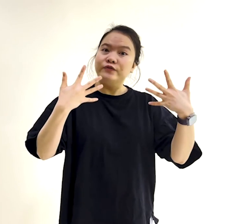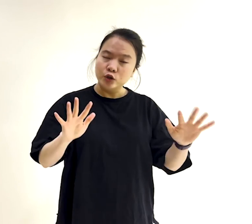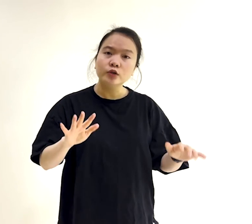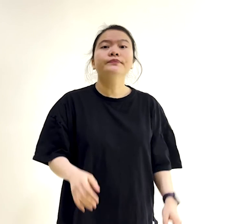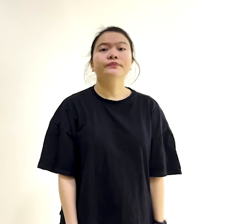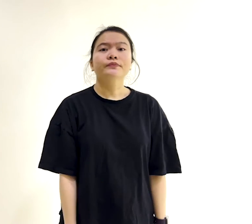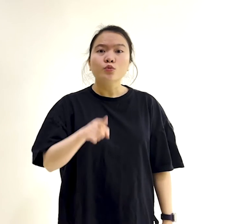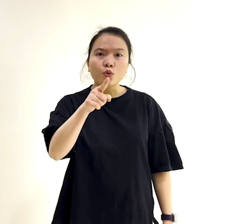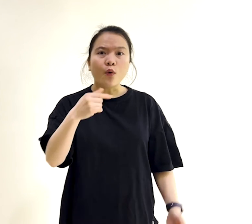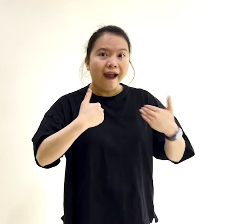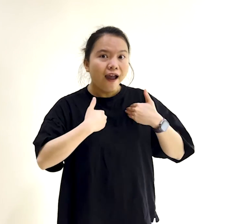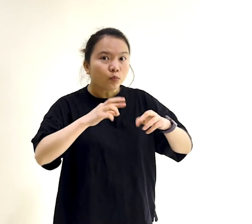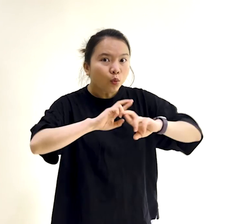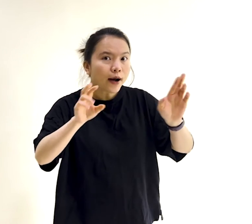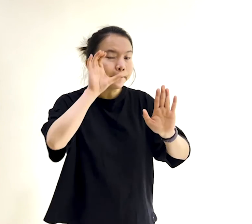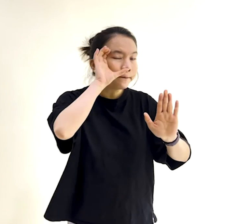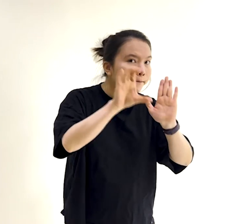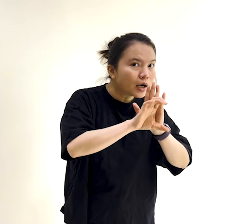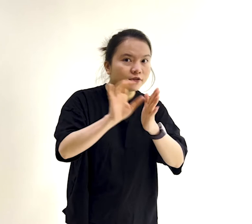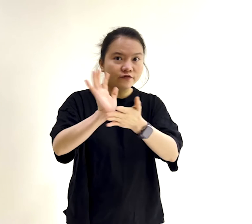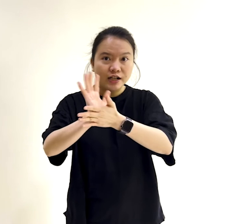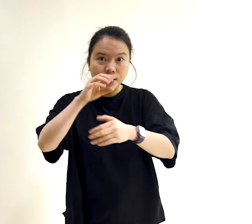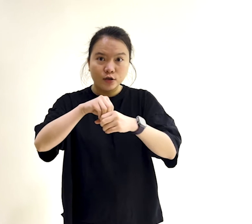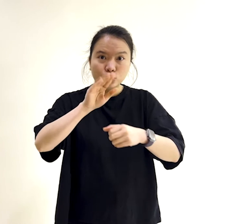The next step is to check your phone for specific pictures and videos.